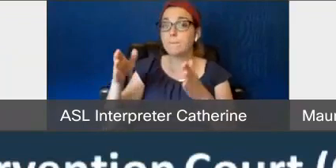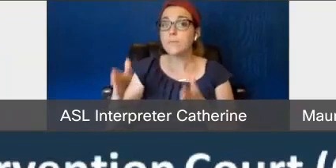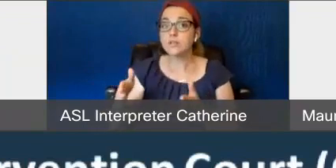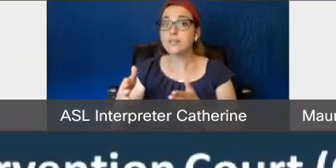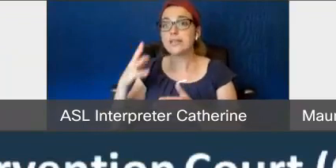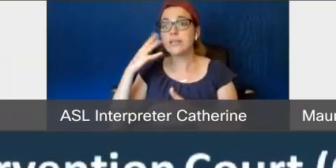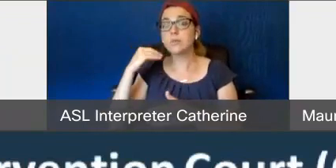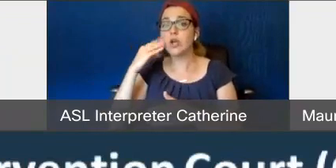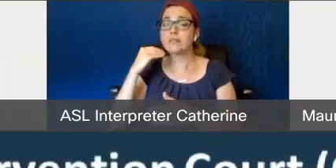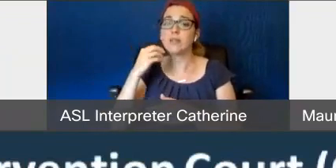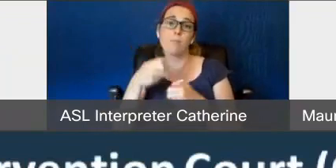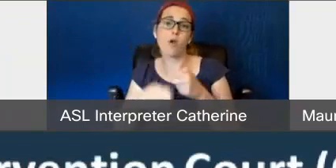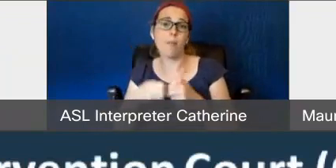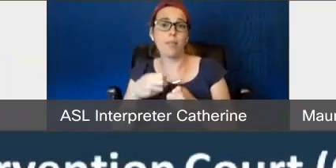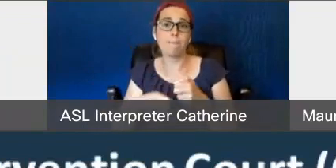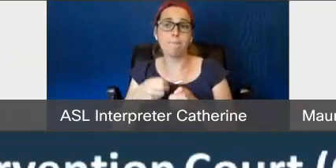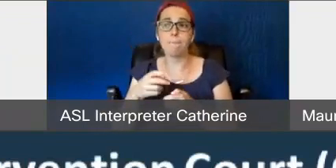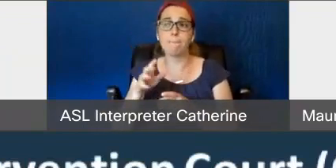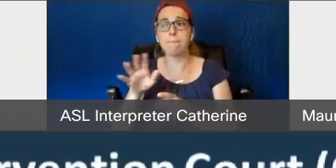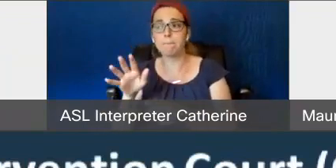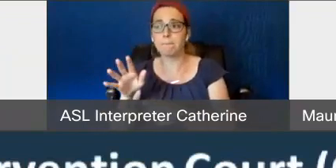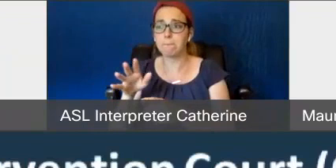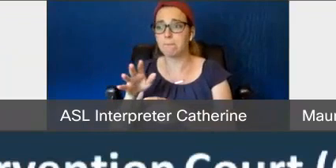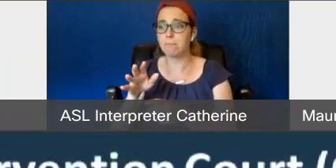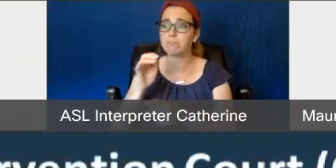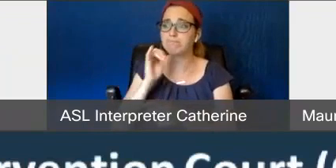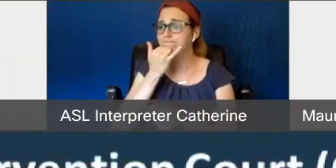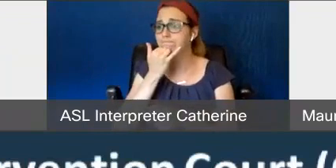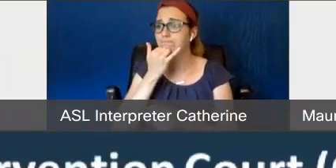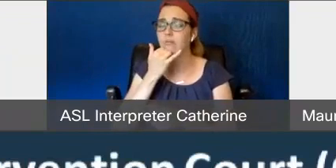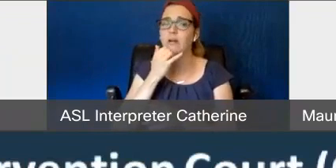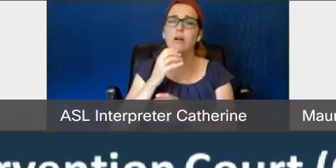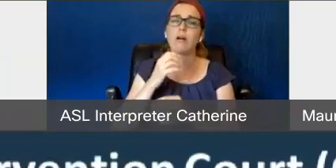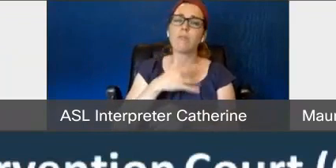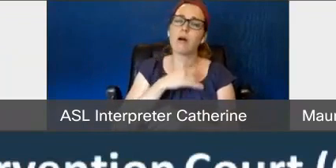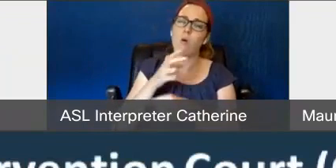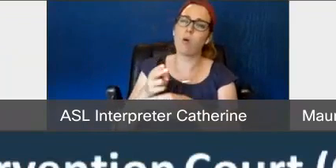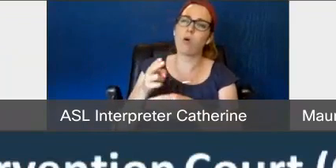as opposed to a use, when people do have a hiccup you wanna make sure that it stays there